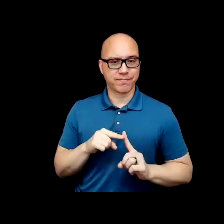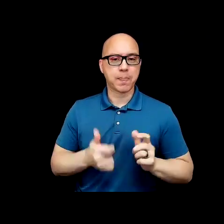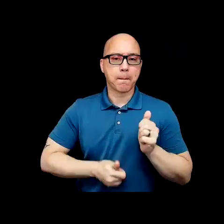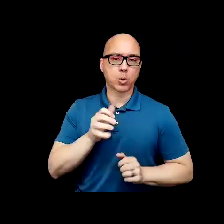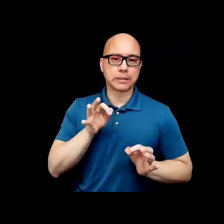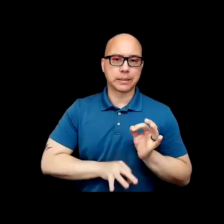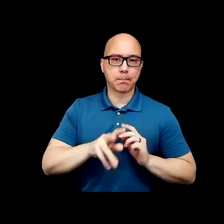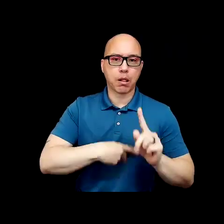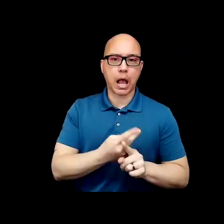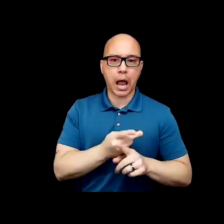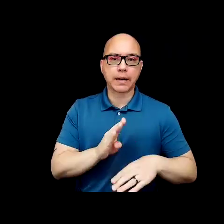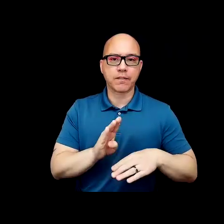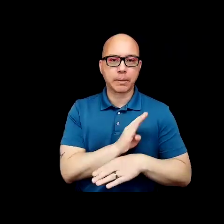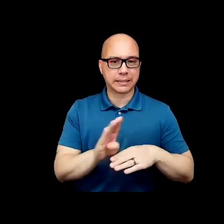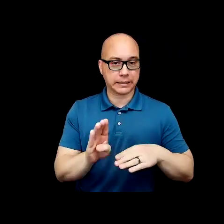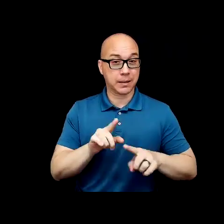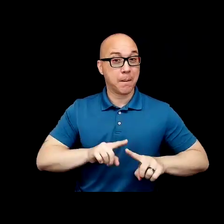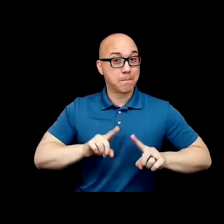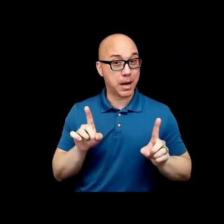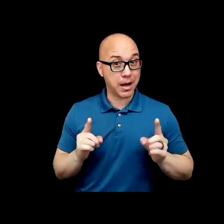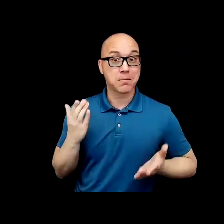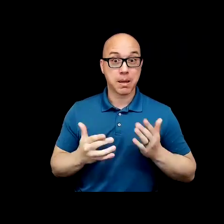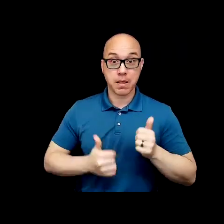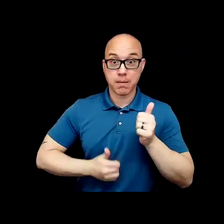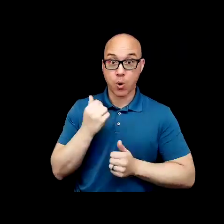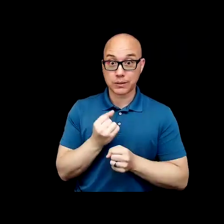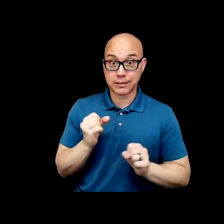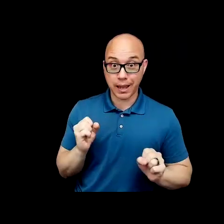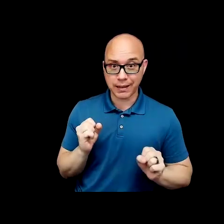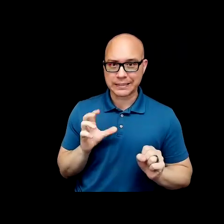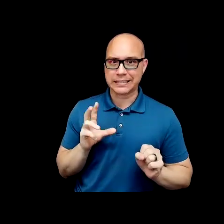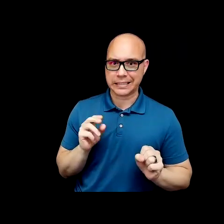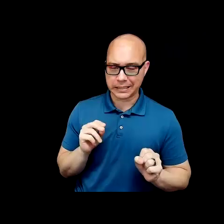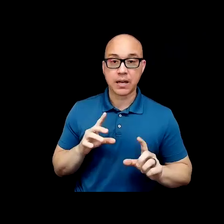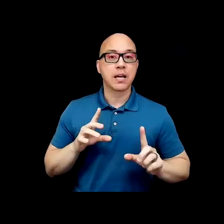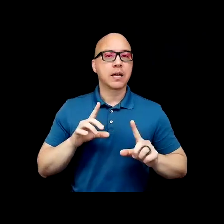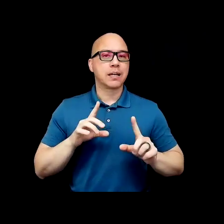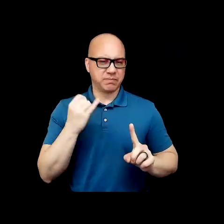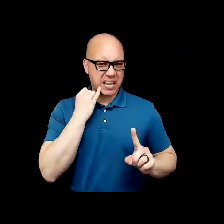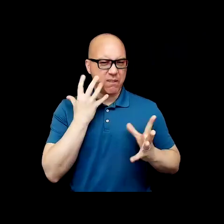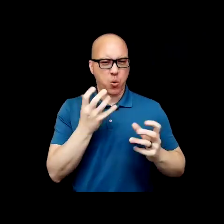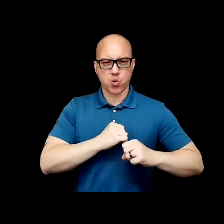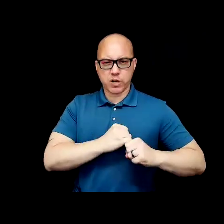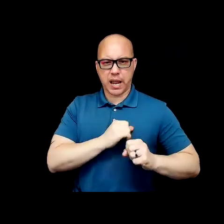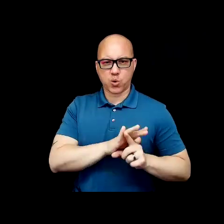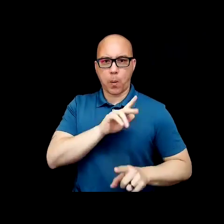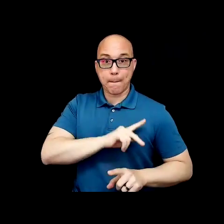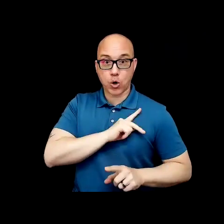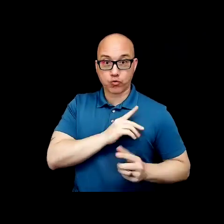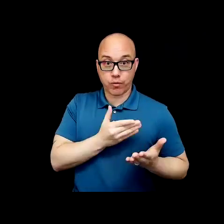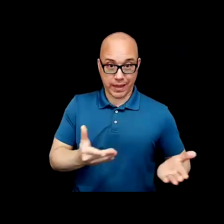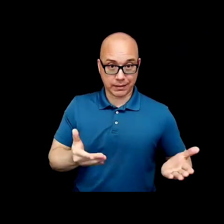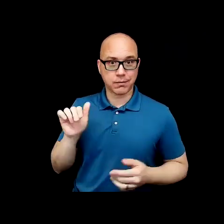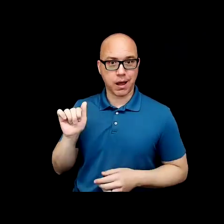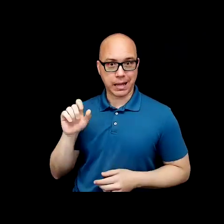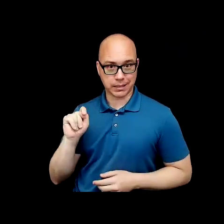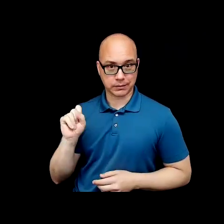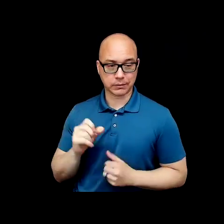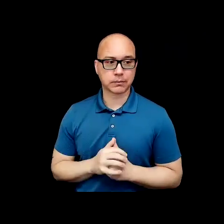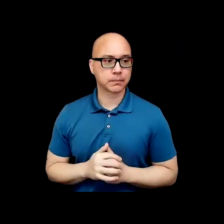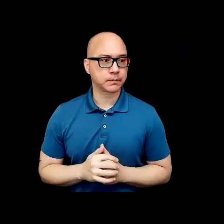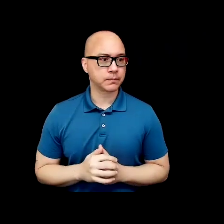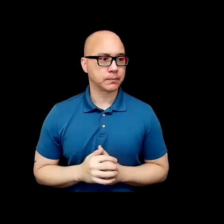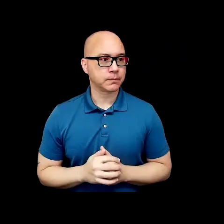but it may not be the safest form if you are trying to protect your personal assets.